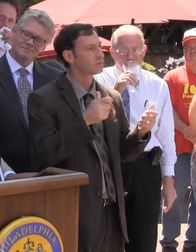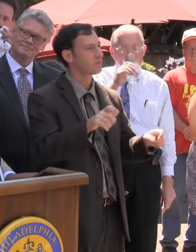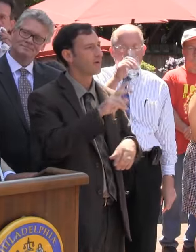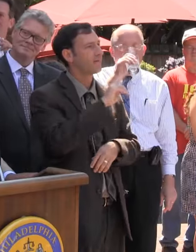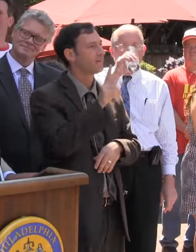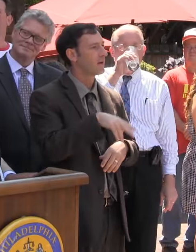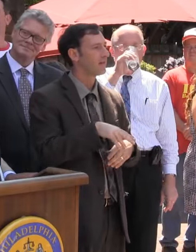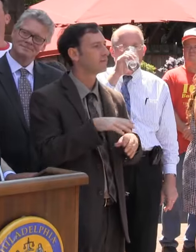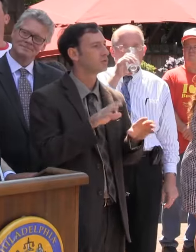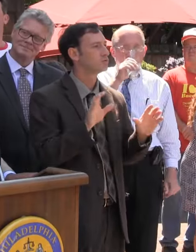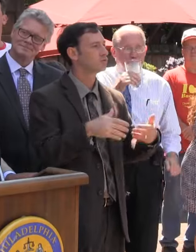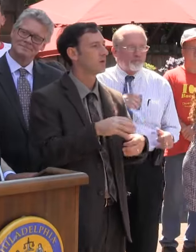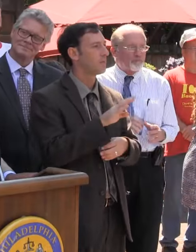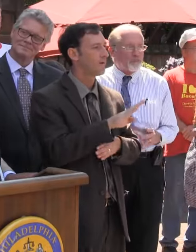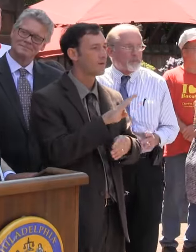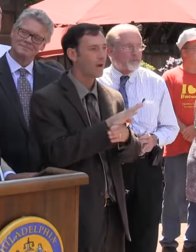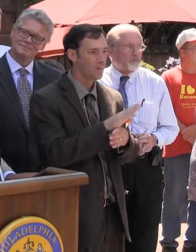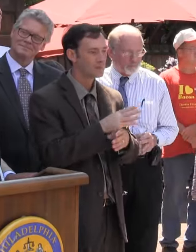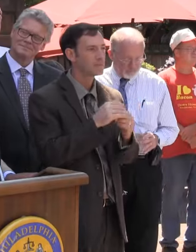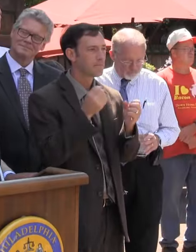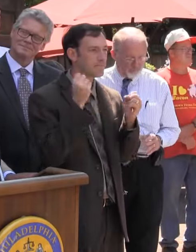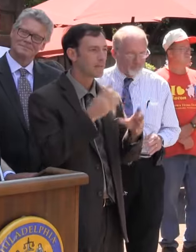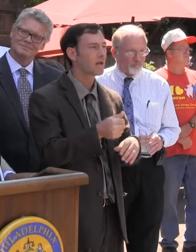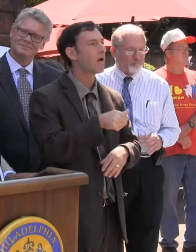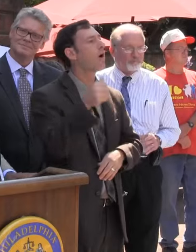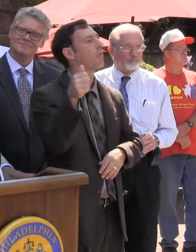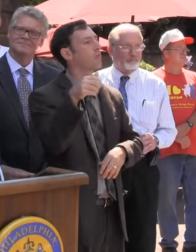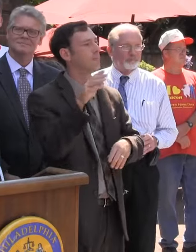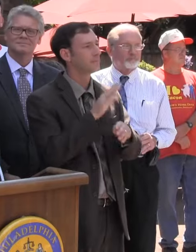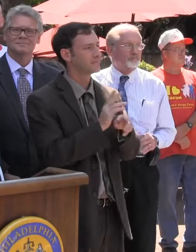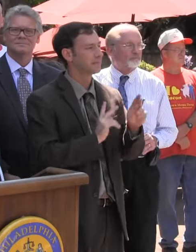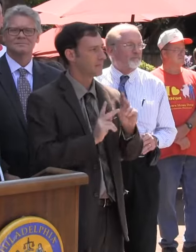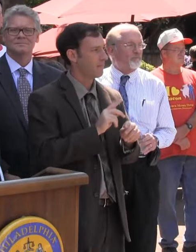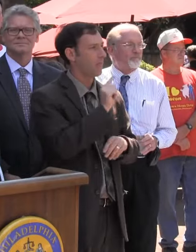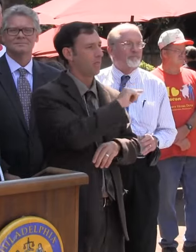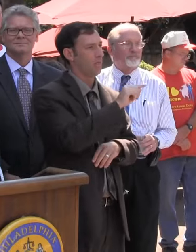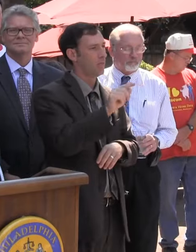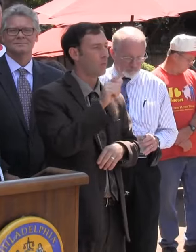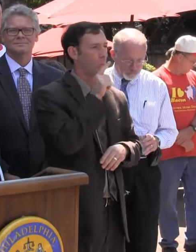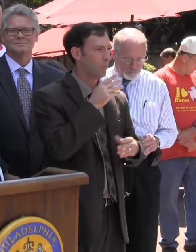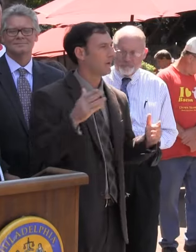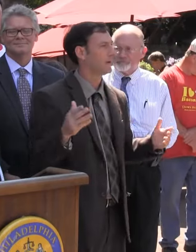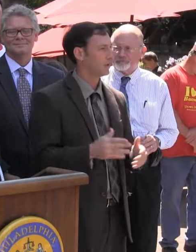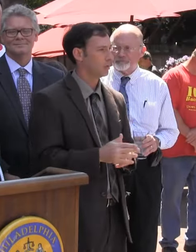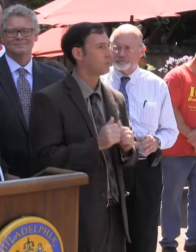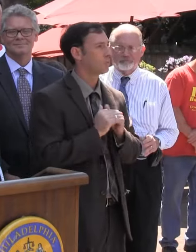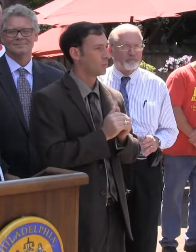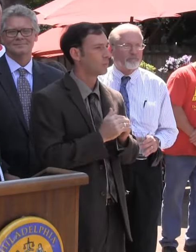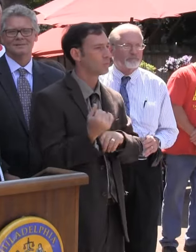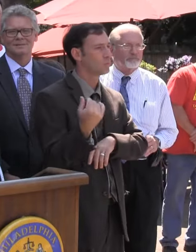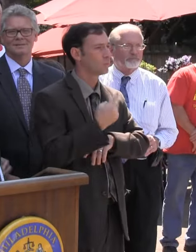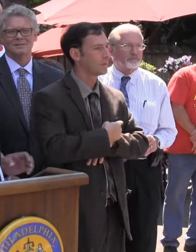of Commerce, and the many many other business people who are here with us today and their